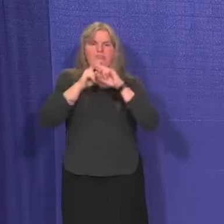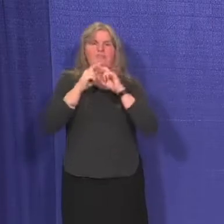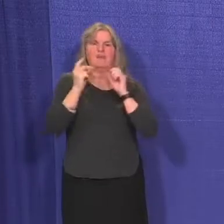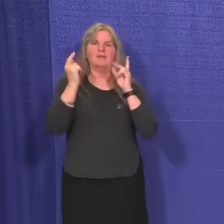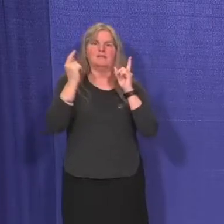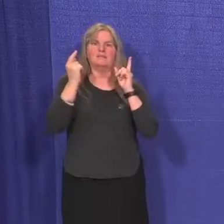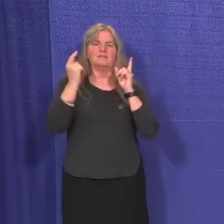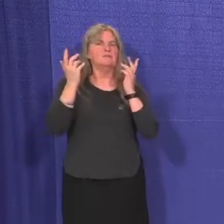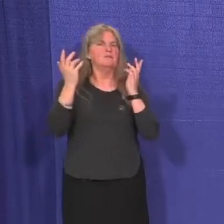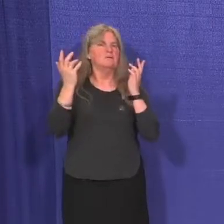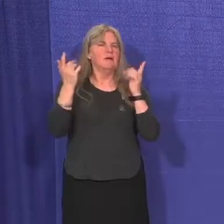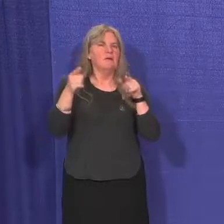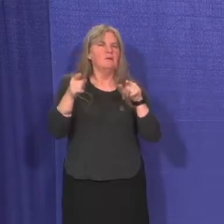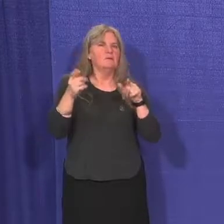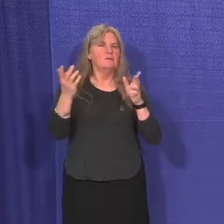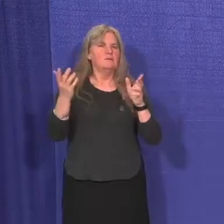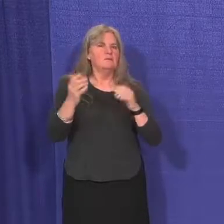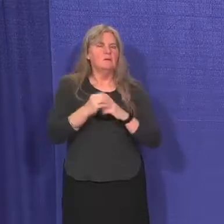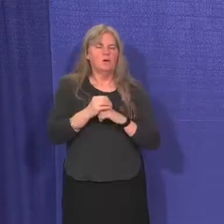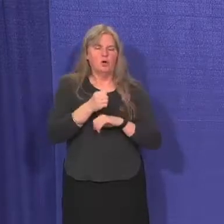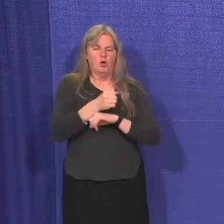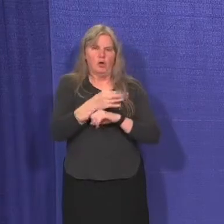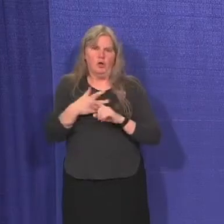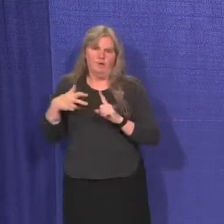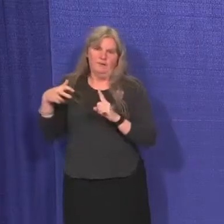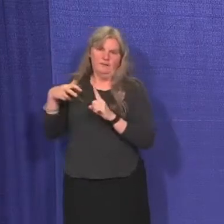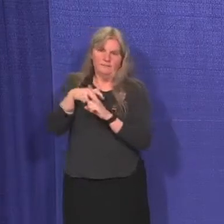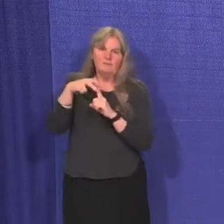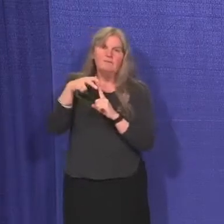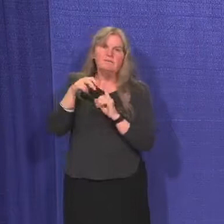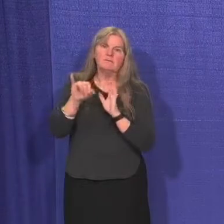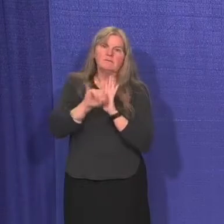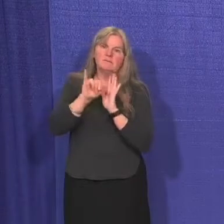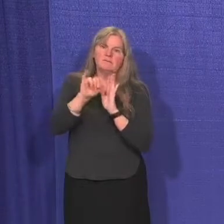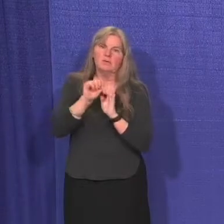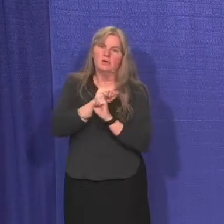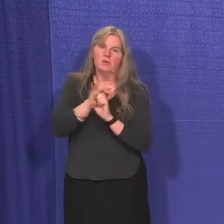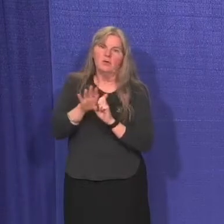territory and so we will -- we